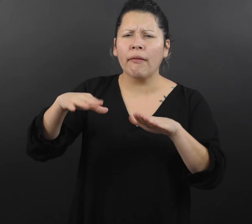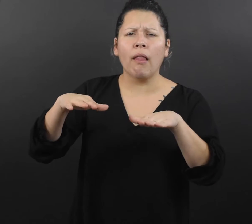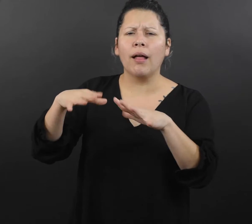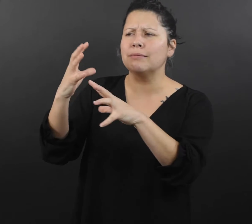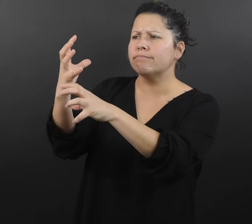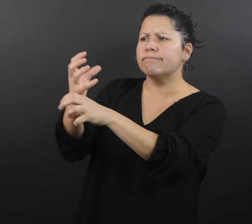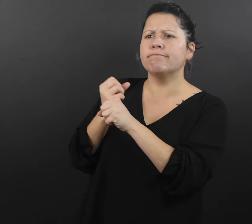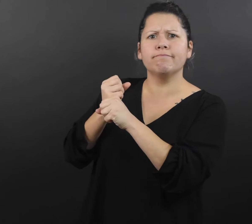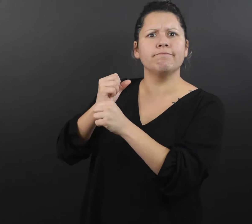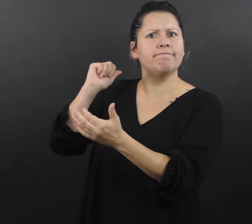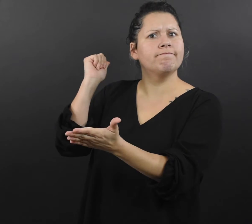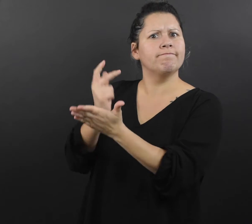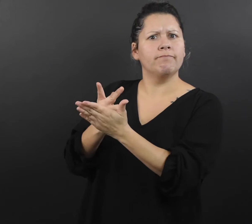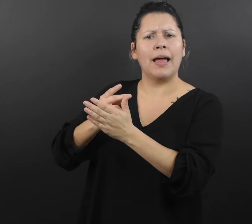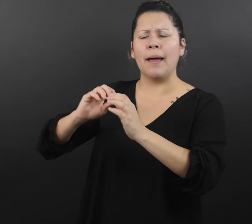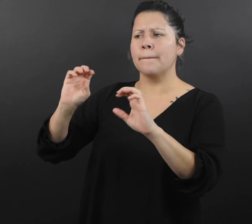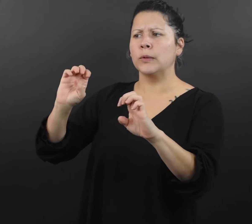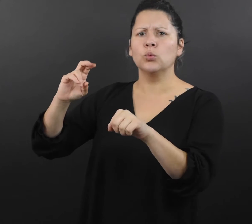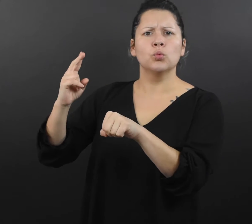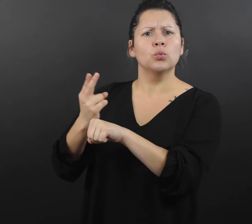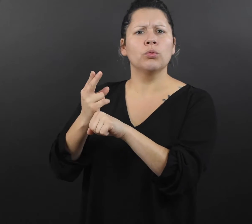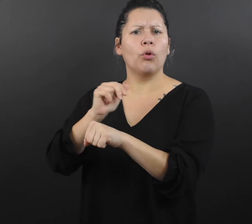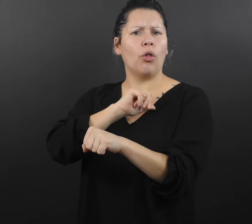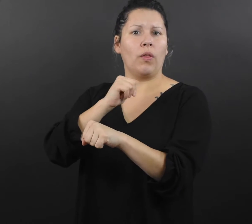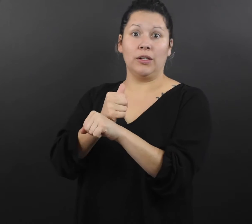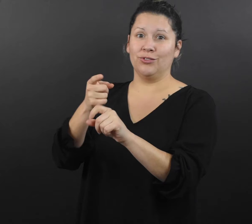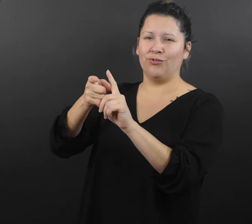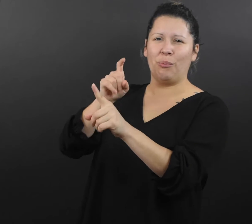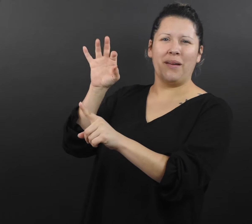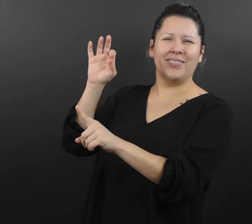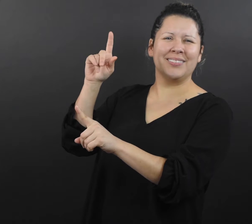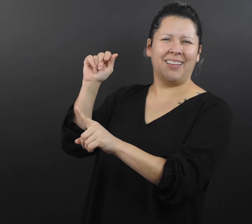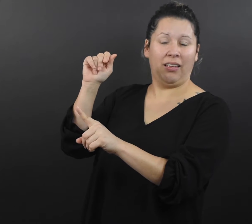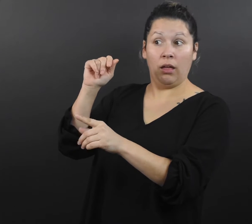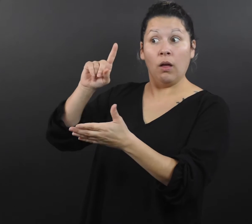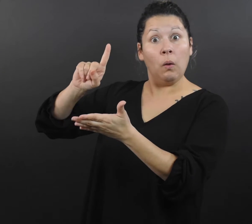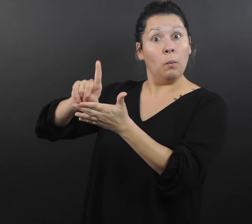They have not yet received emergency use authorization from the FDA.